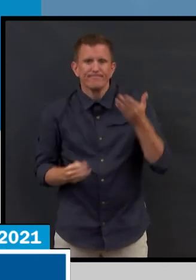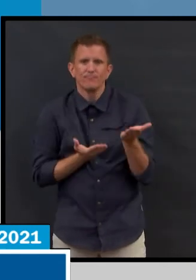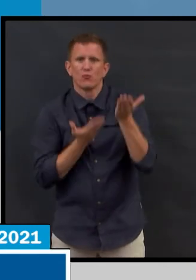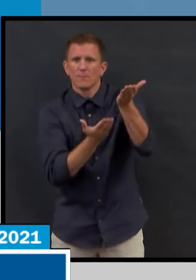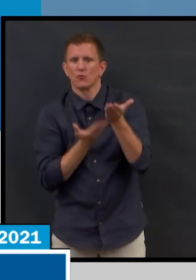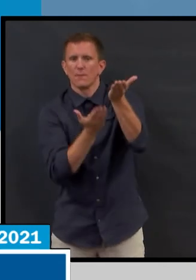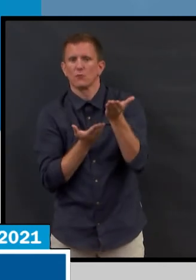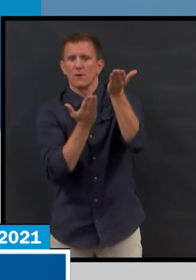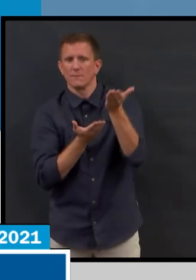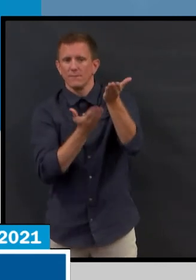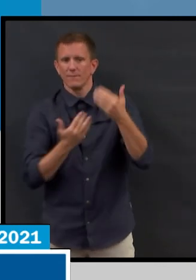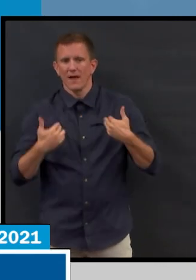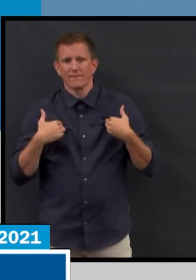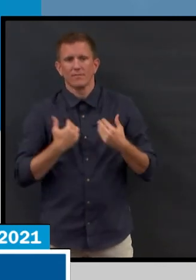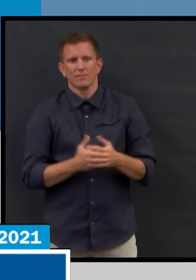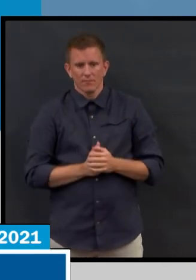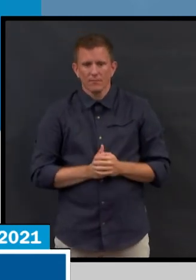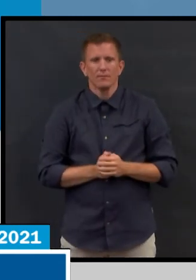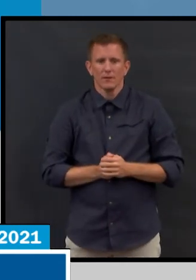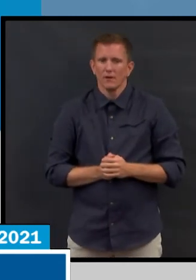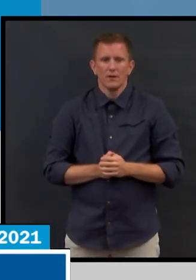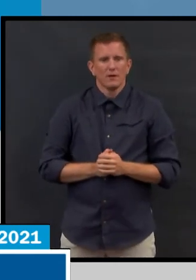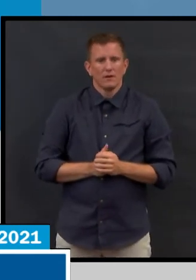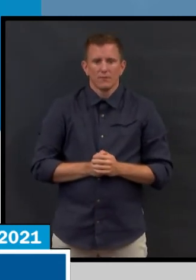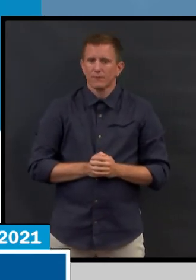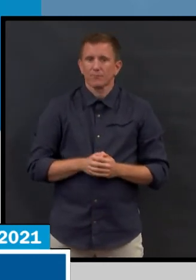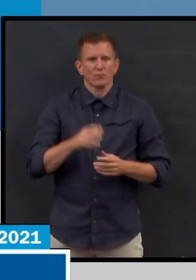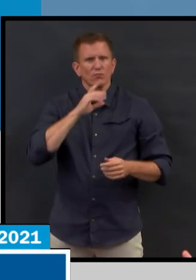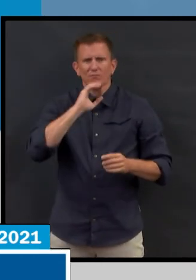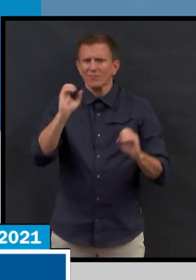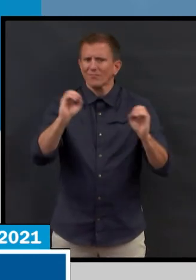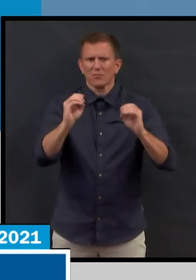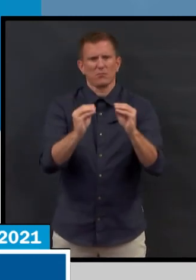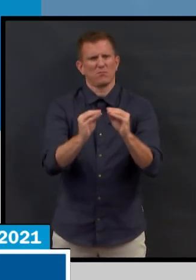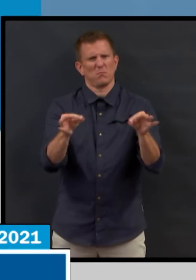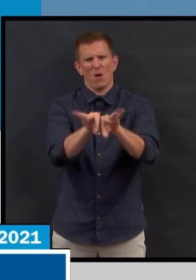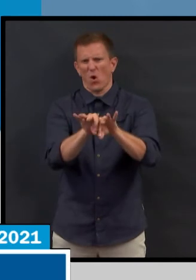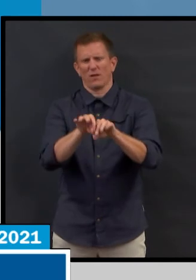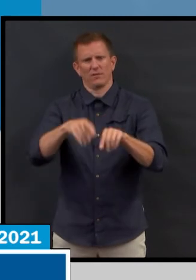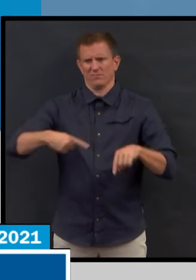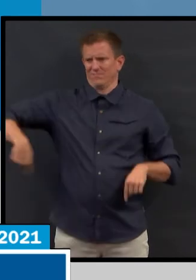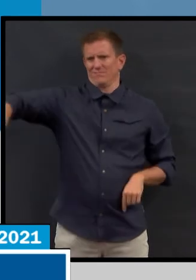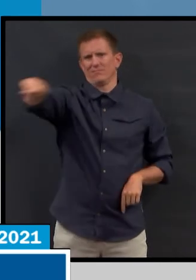all of us than to keep the citizens of denver healthy and safe and the most recent order in